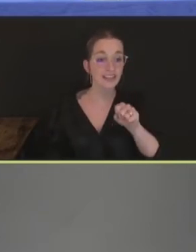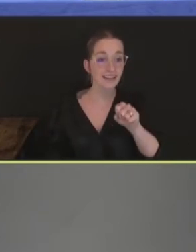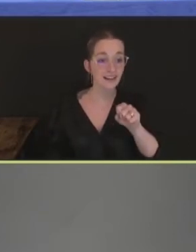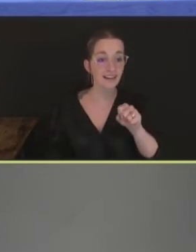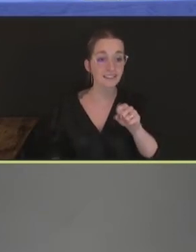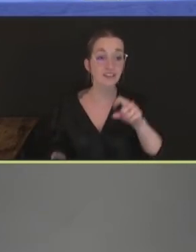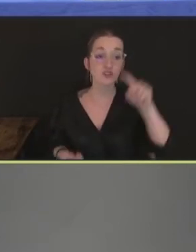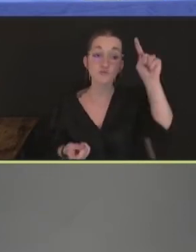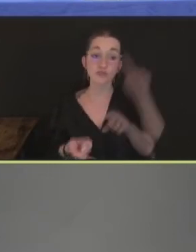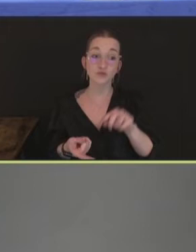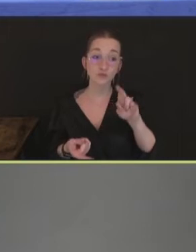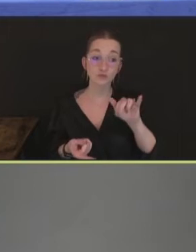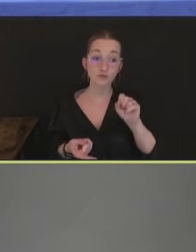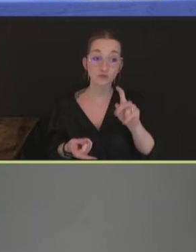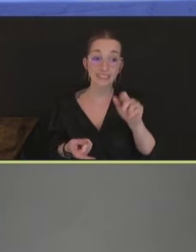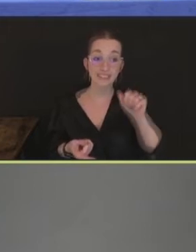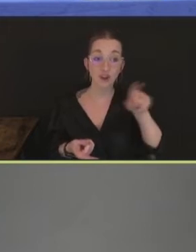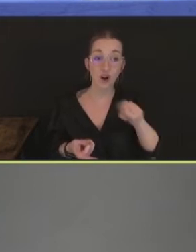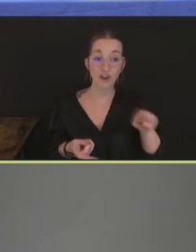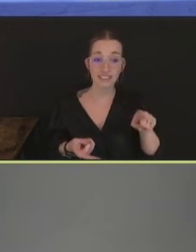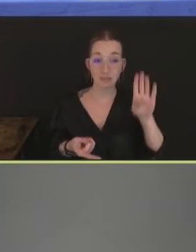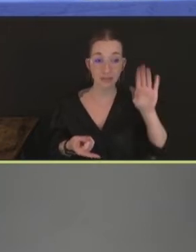20 percent and also Parkinson's.